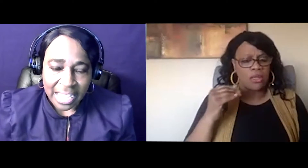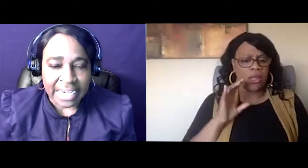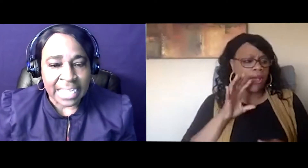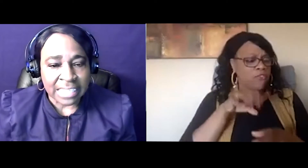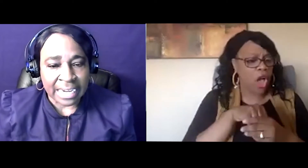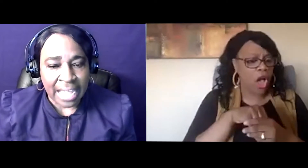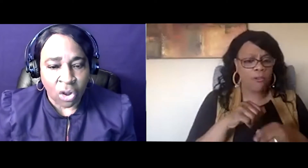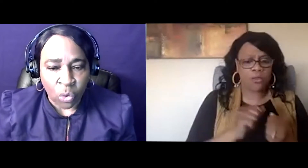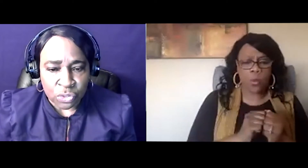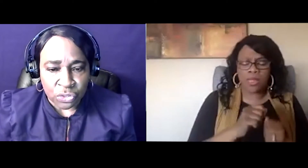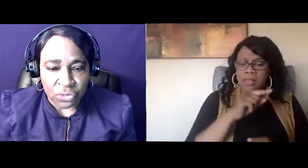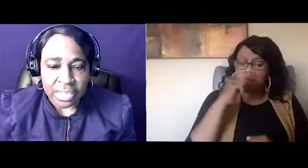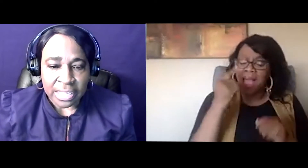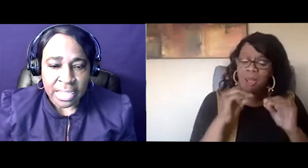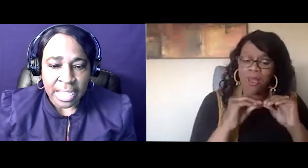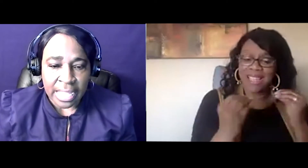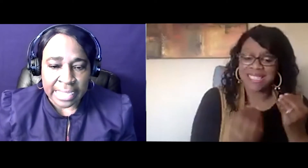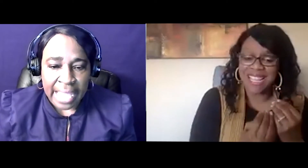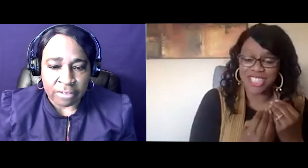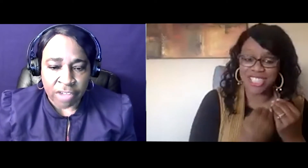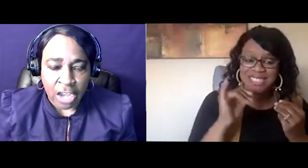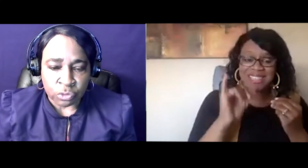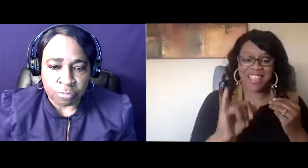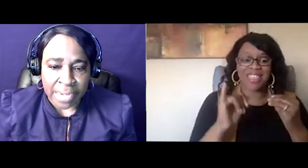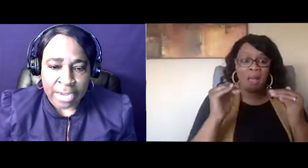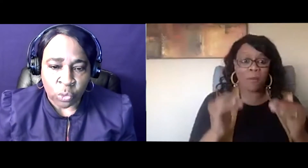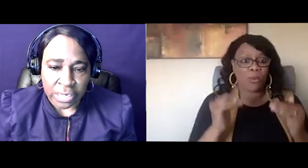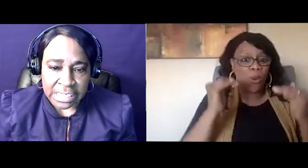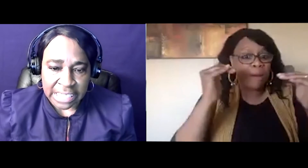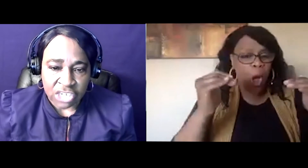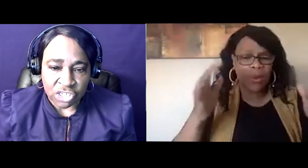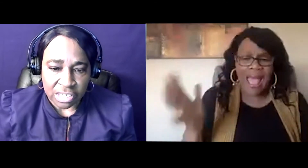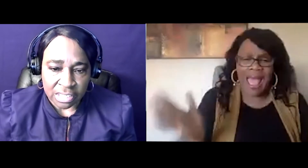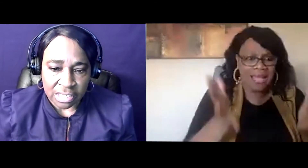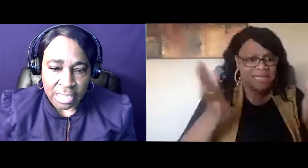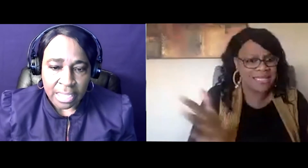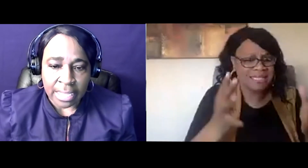And, as I got older and got involved with Black organizations and